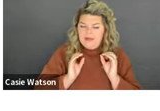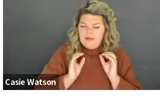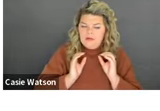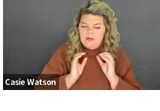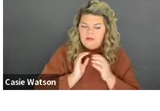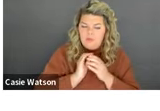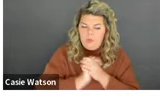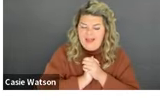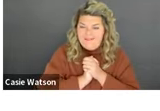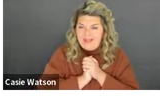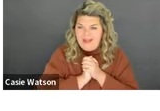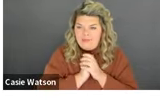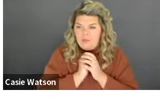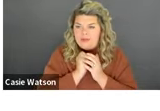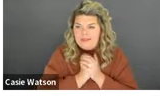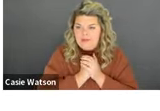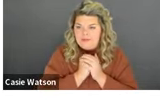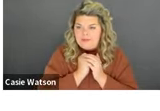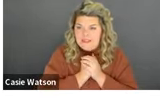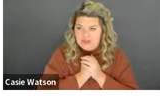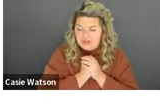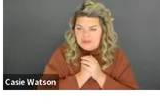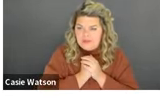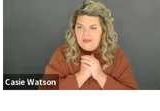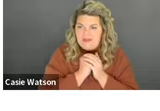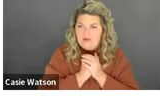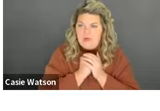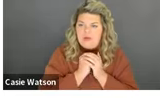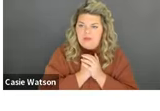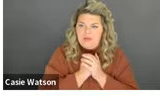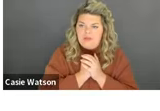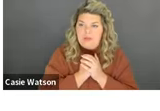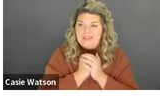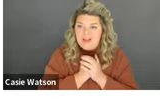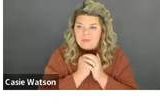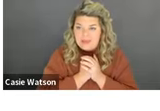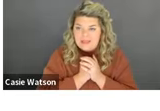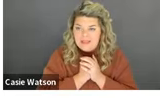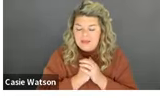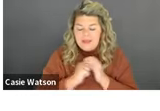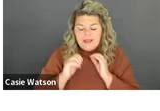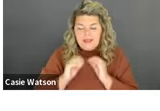and we advocate for Deaf teachers. If you are learning from a Deaf person,